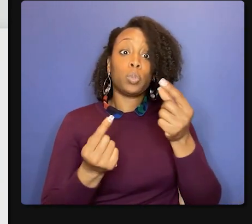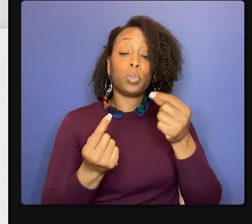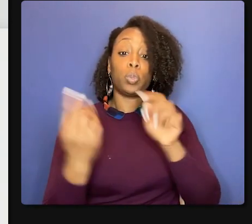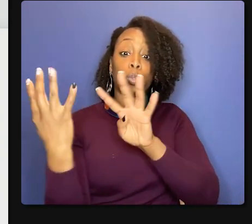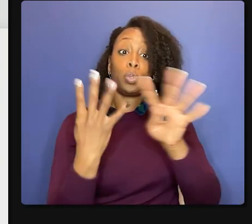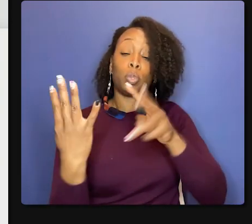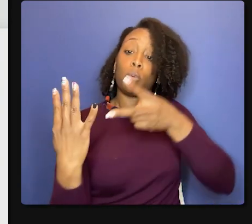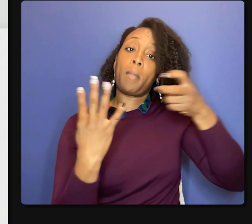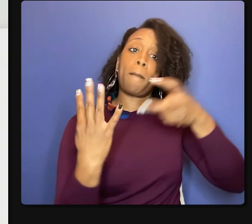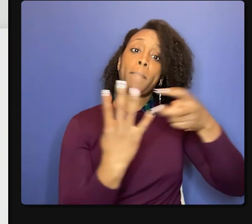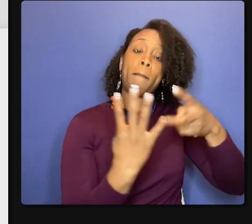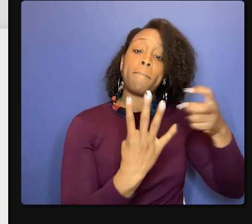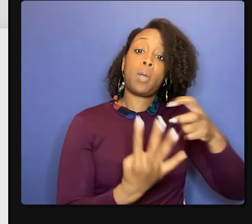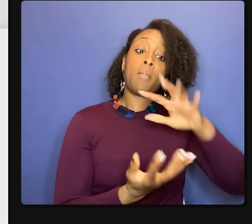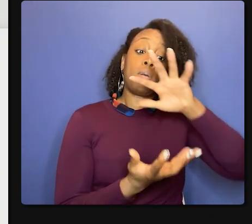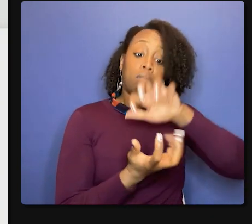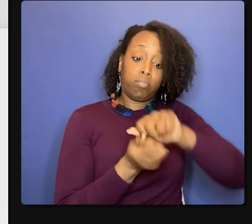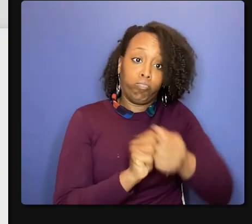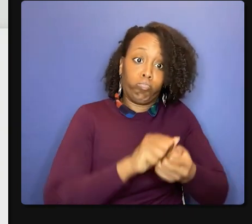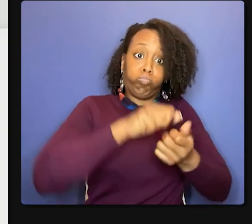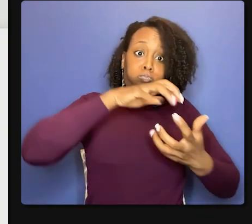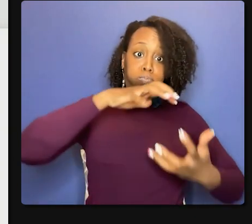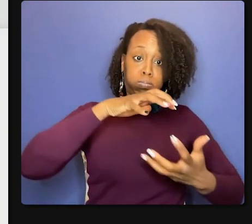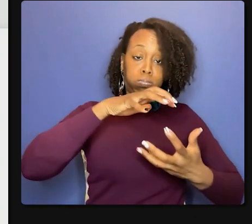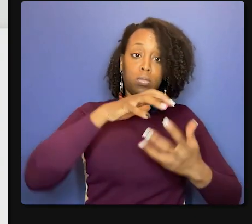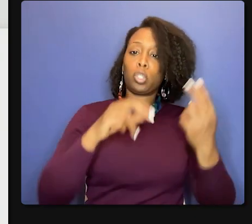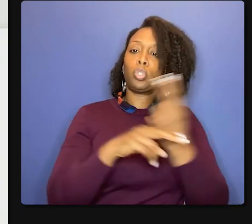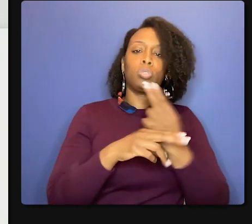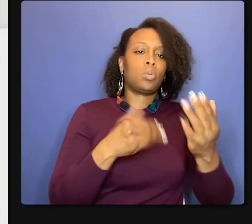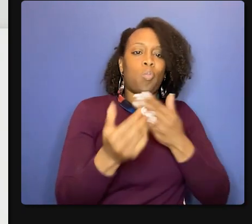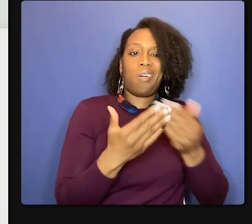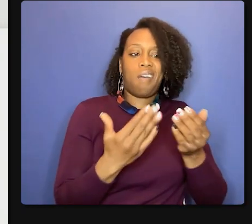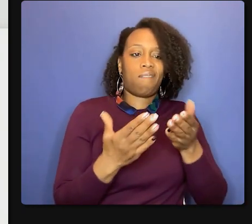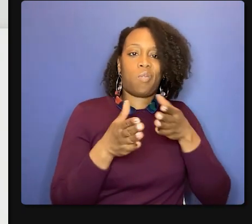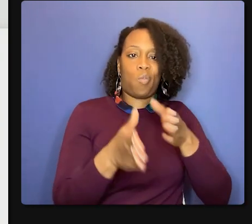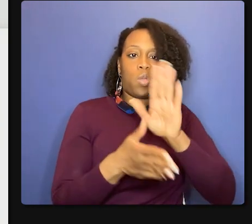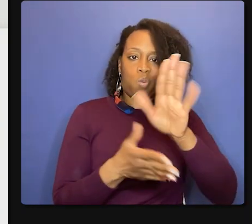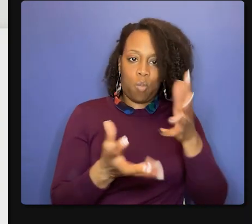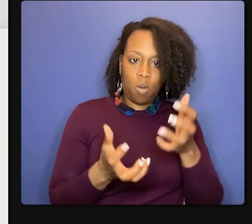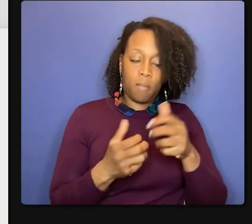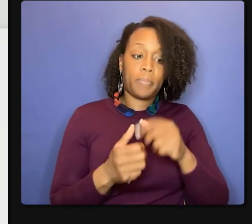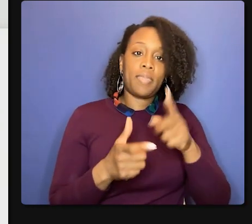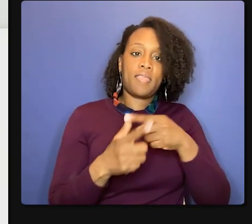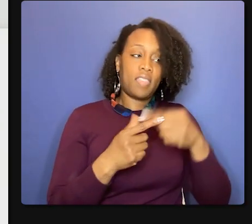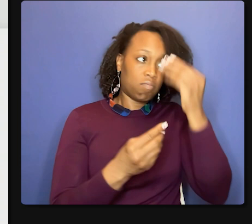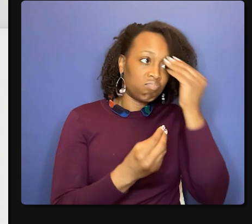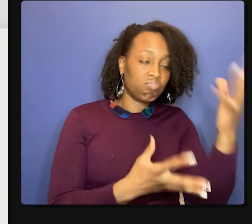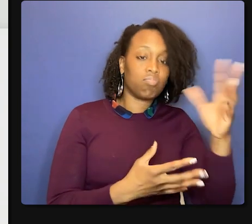The title pulls these items off the queue, decompresses the content using whatever mechanism you want